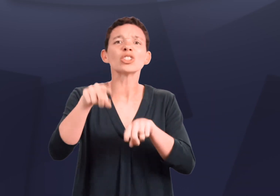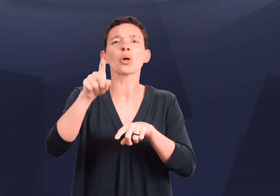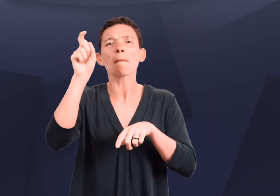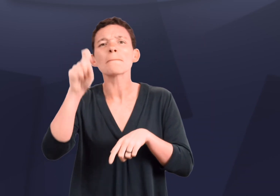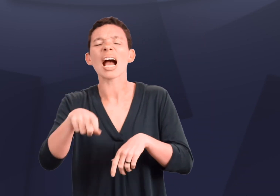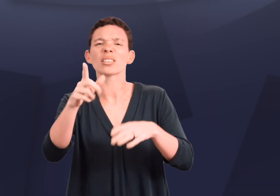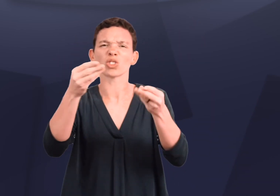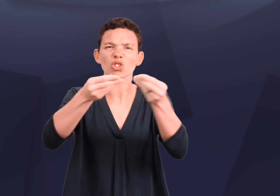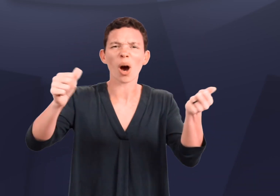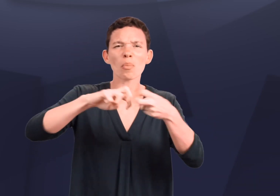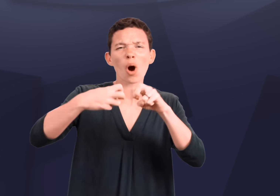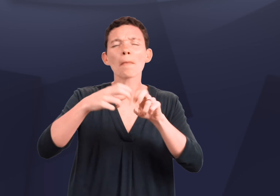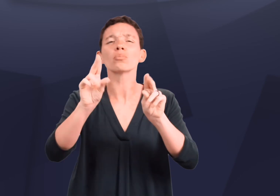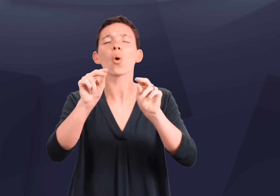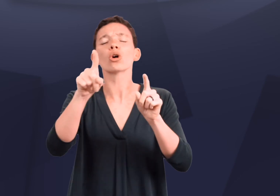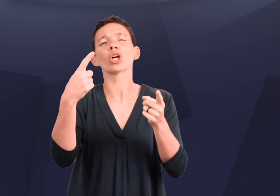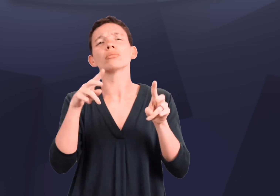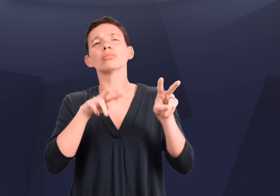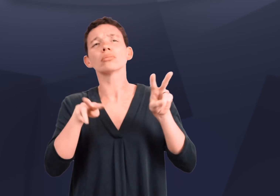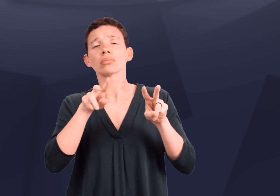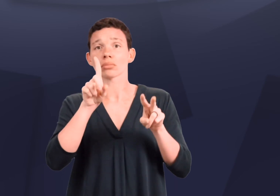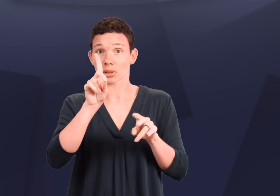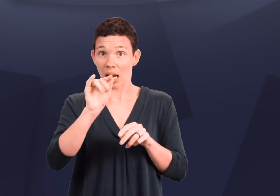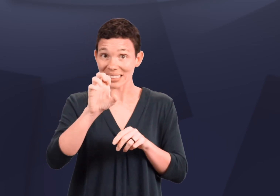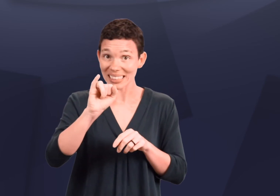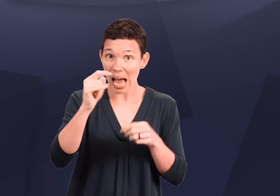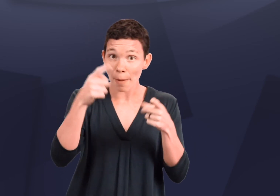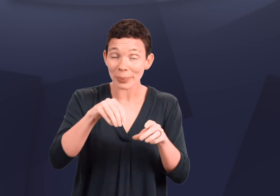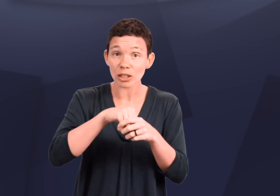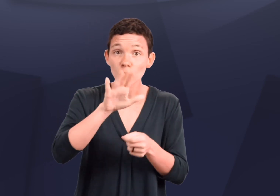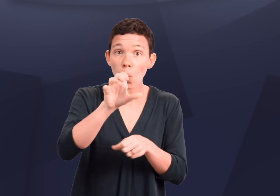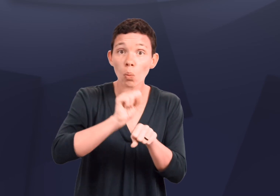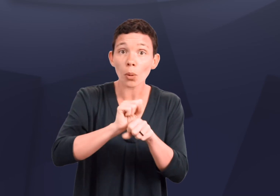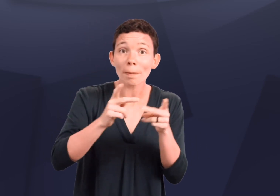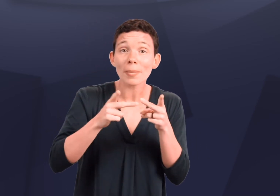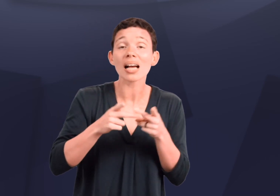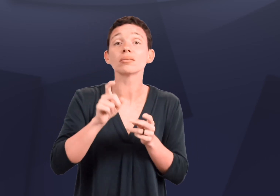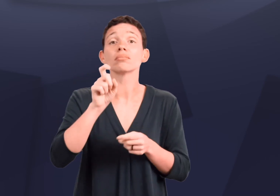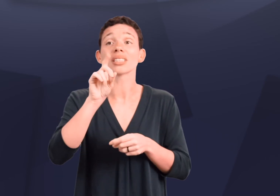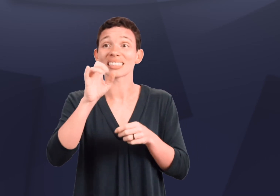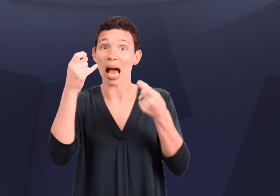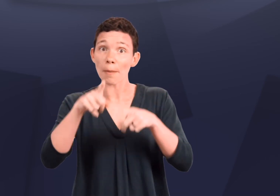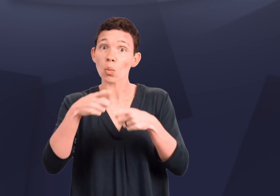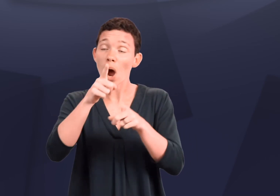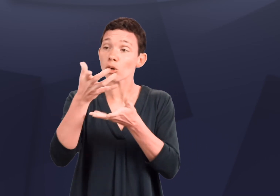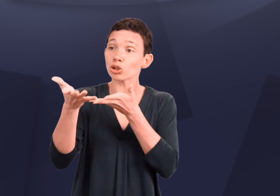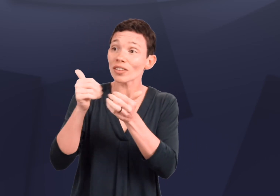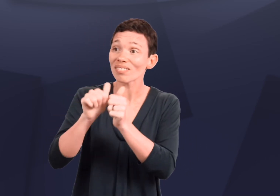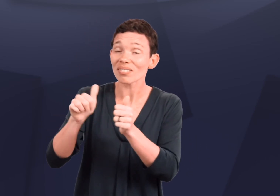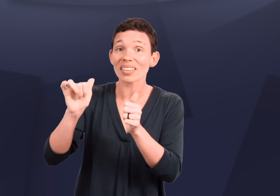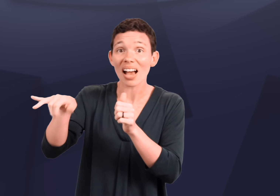You won't need to quickly answer or solve these scenarios. Just observe and ask yourself, does this happen in your workplace?